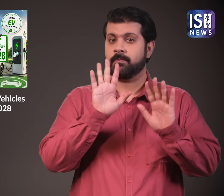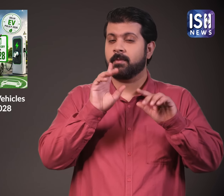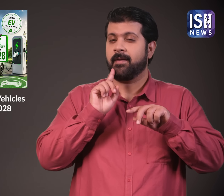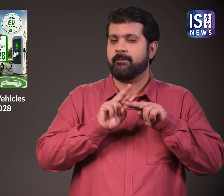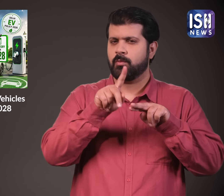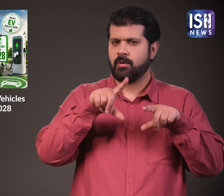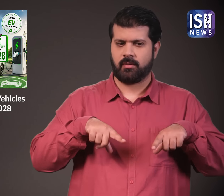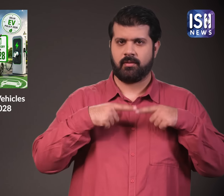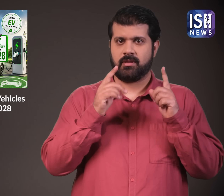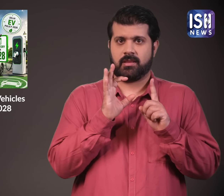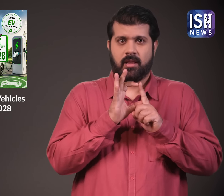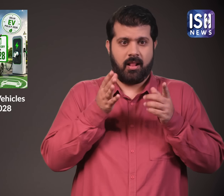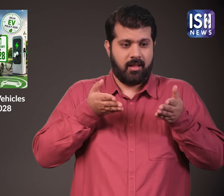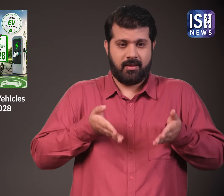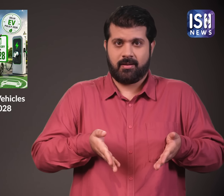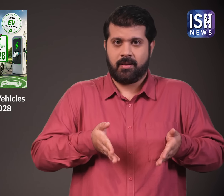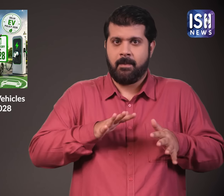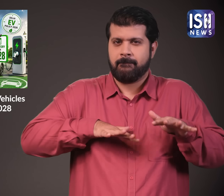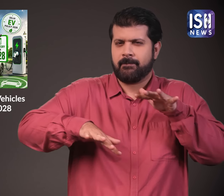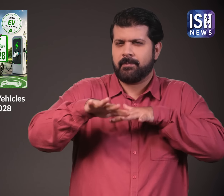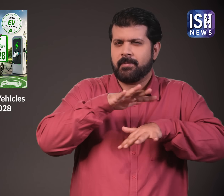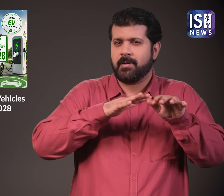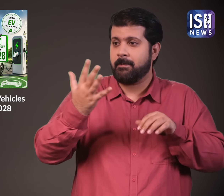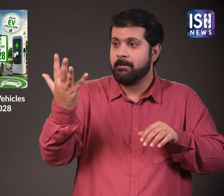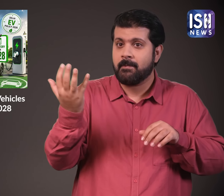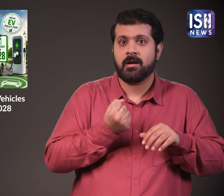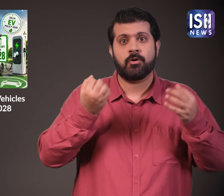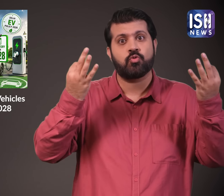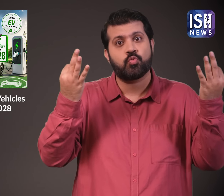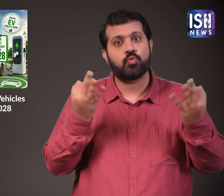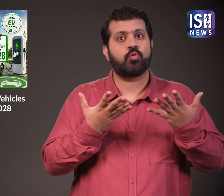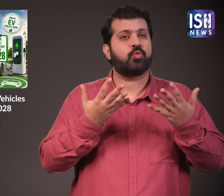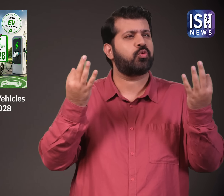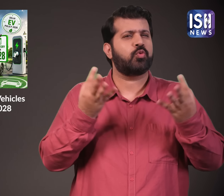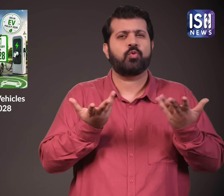If you live in Delhi and are planning to buy a new vehicle